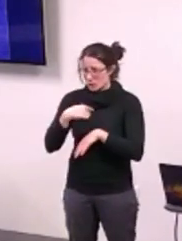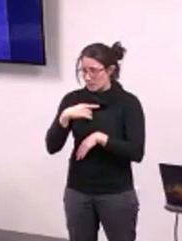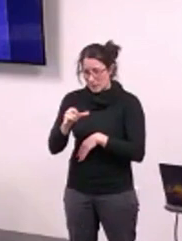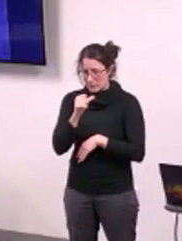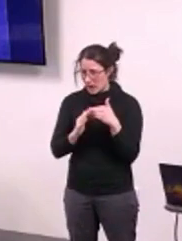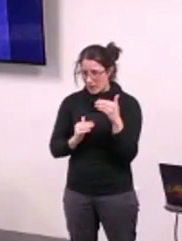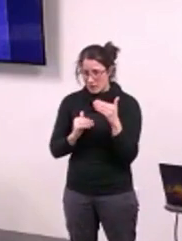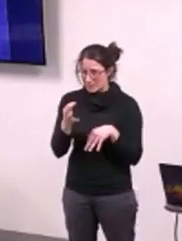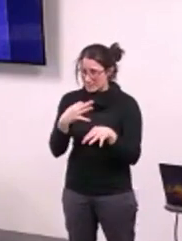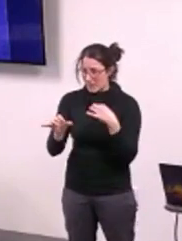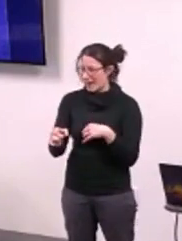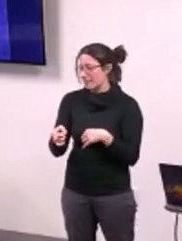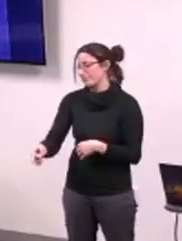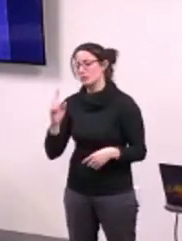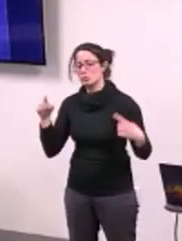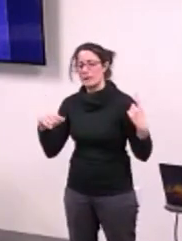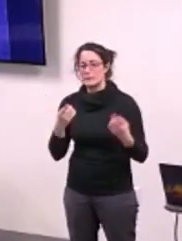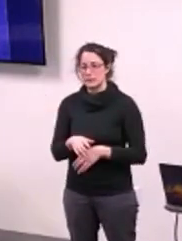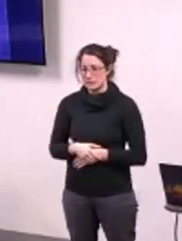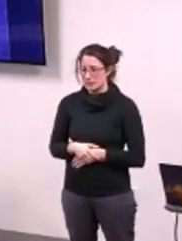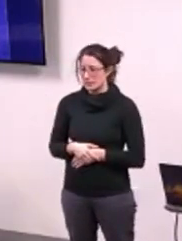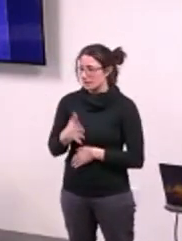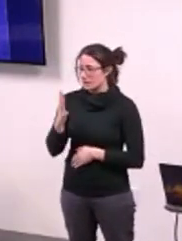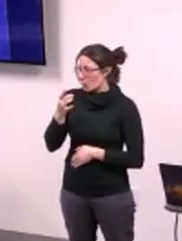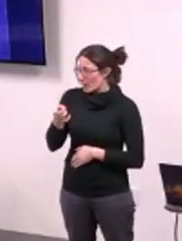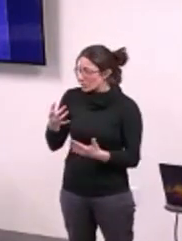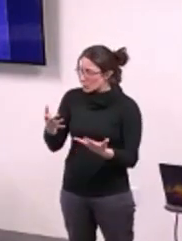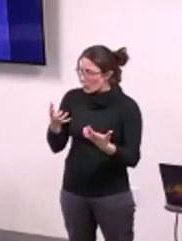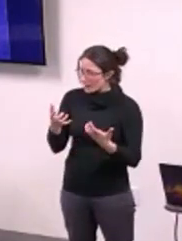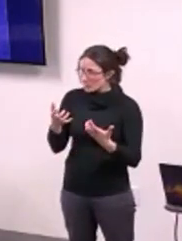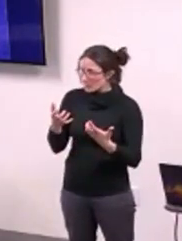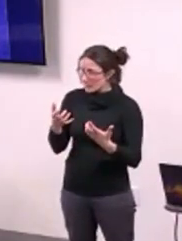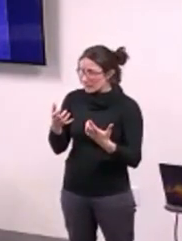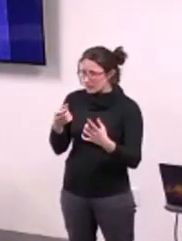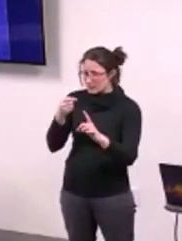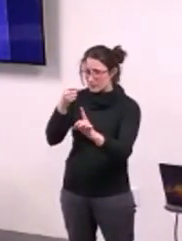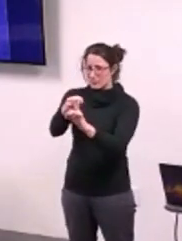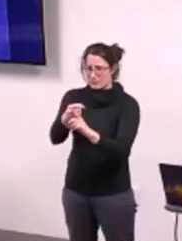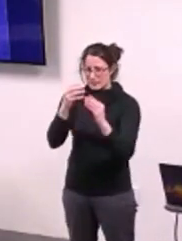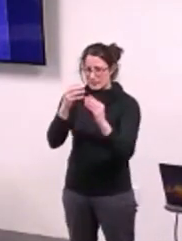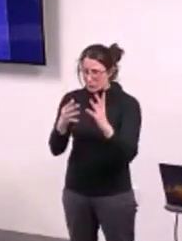Oh, you're crazy. You're, why would you like be hitting the teacher? Well, because you're touching me against my will.